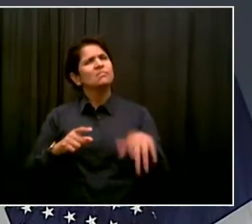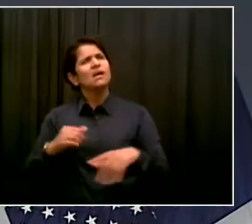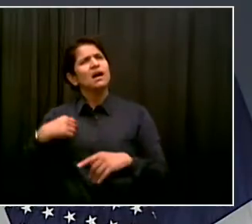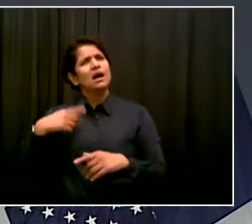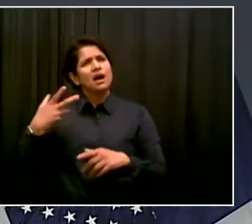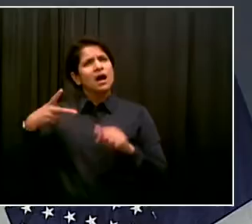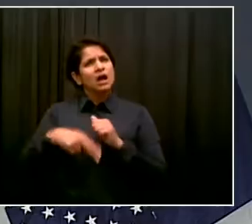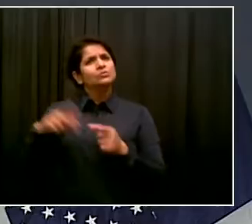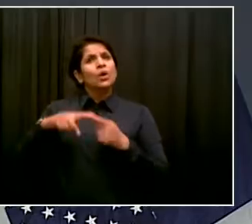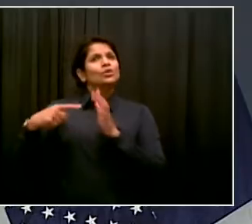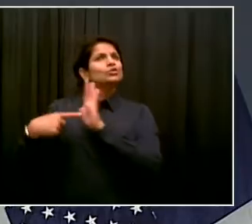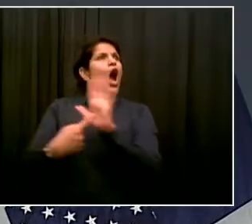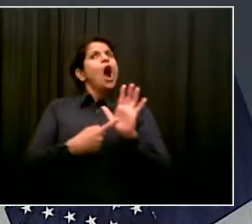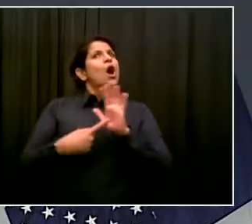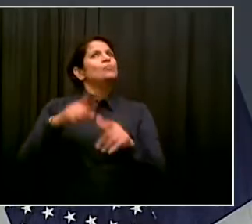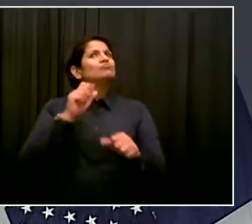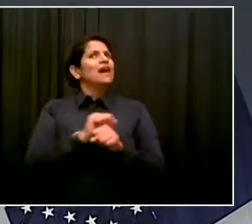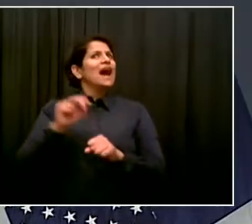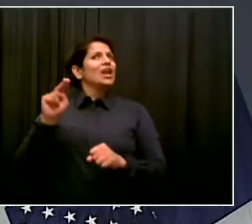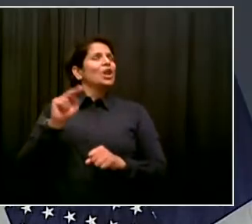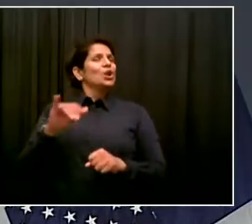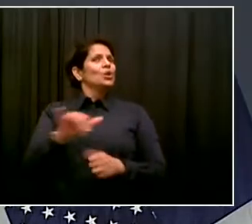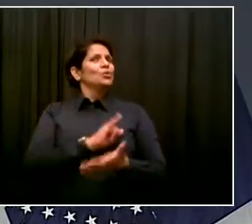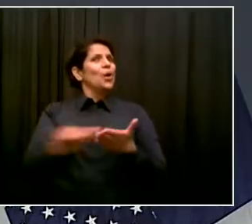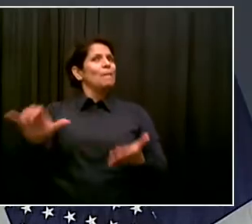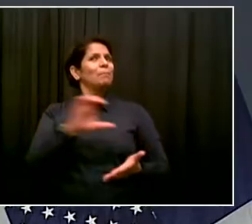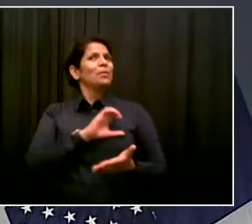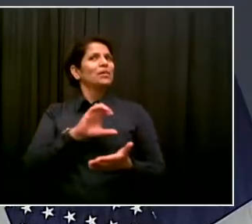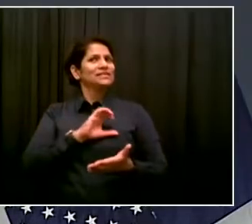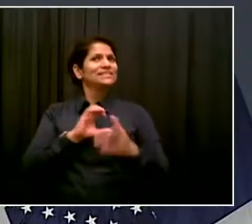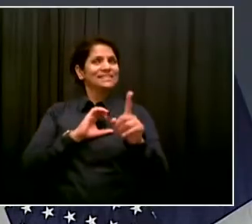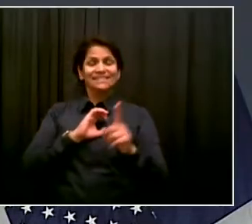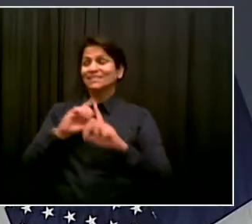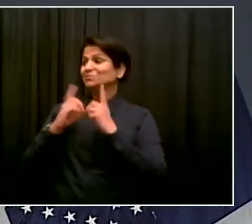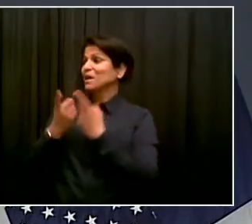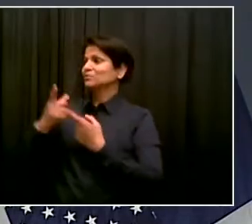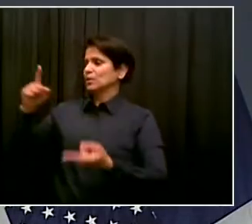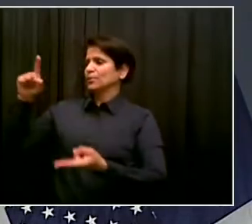BUDGEIT T AWS INCLUDED IN THE LIST OF THINGS YOU CITED REDUCING NYPD